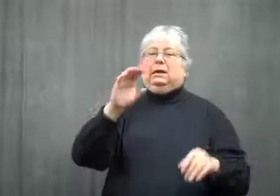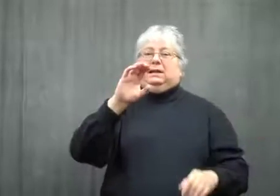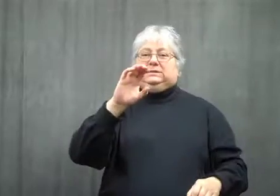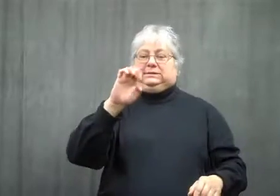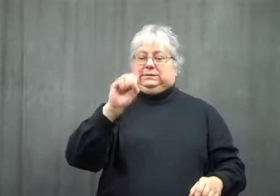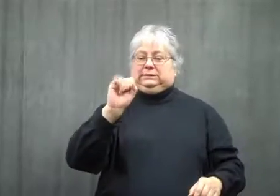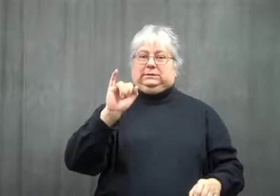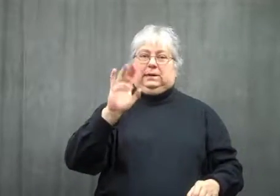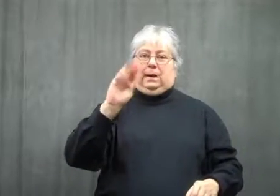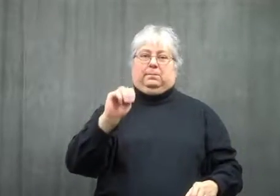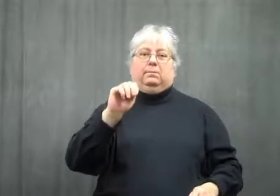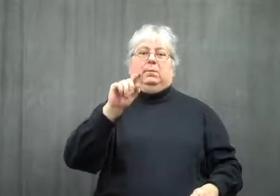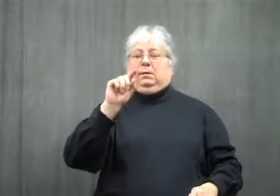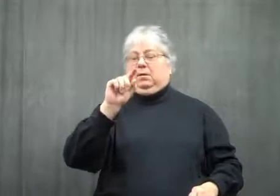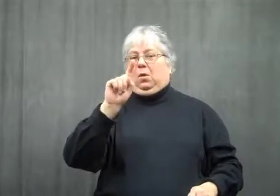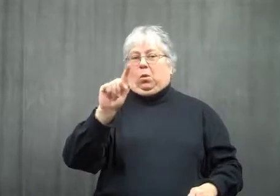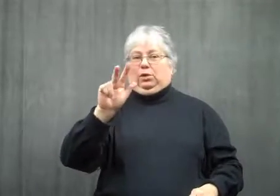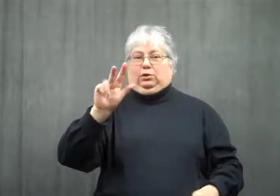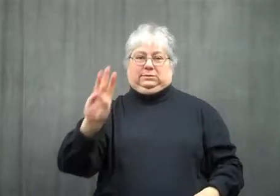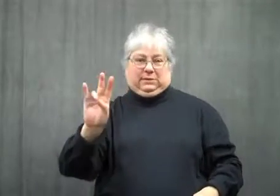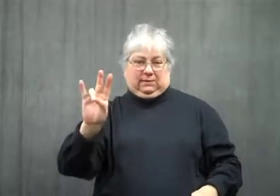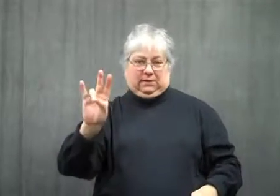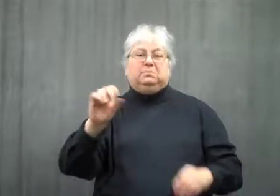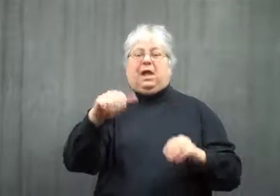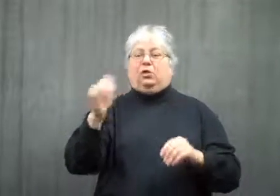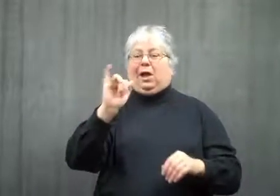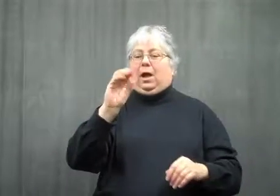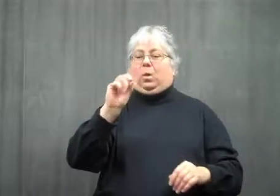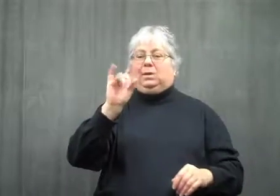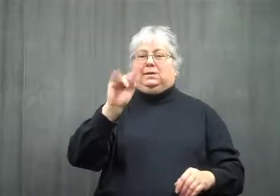Cesium-137 and Iodine-131.